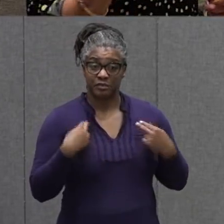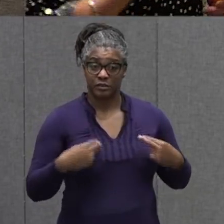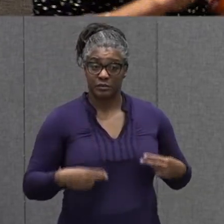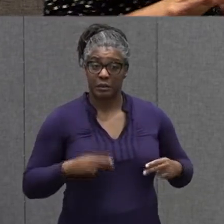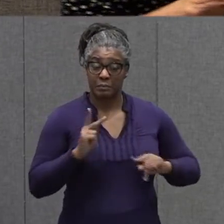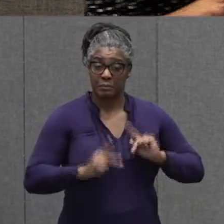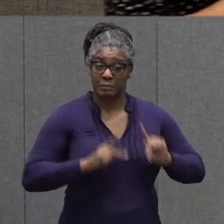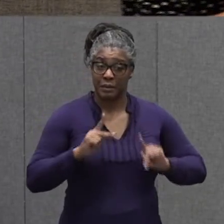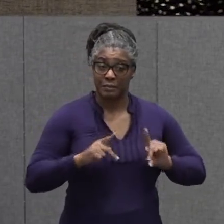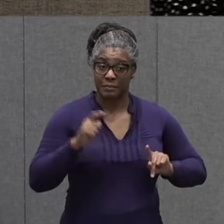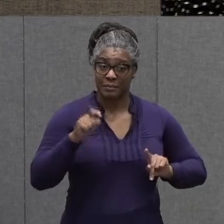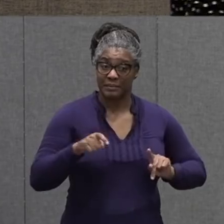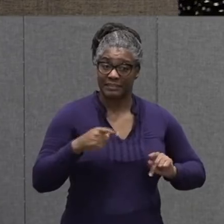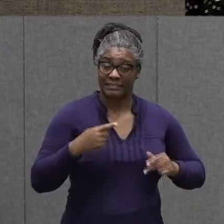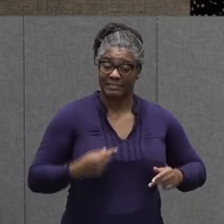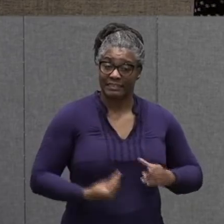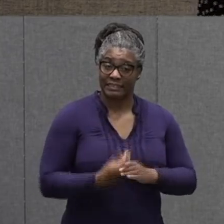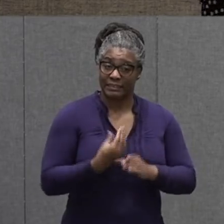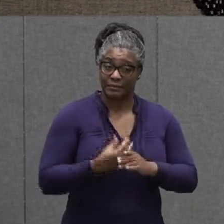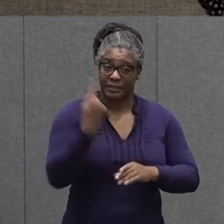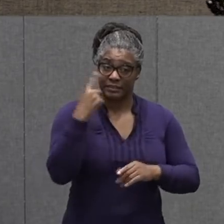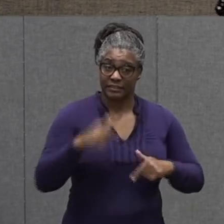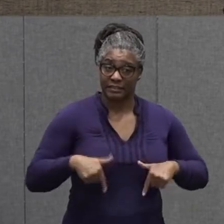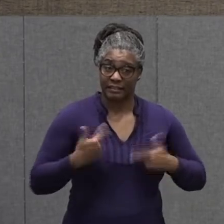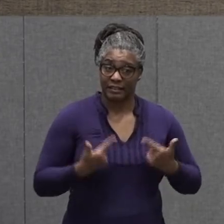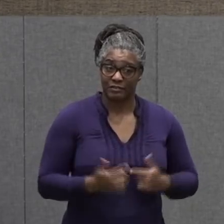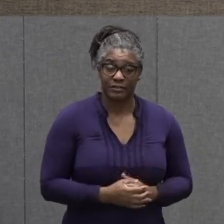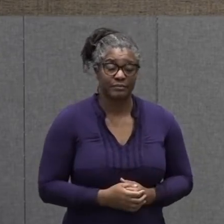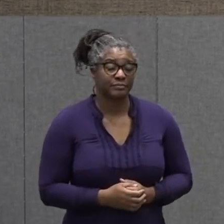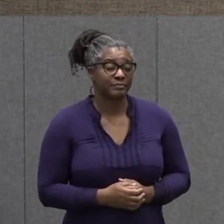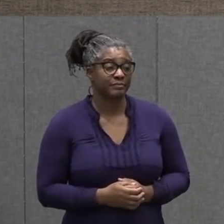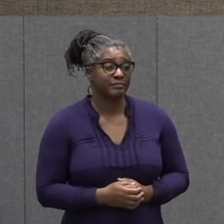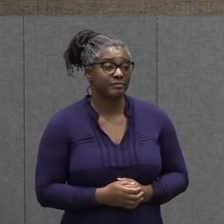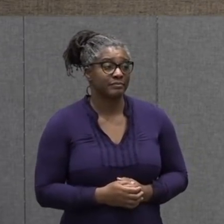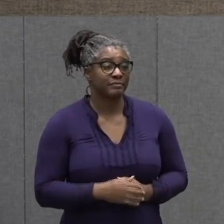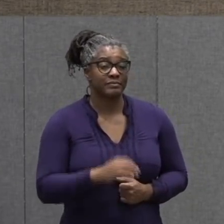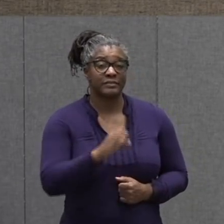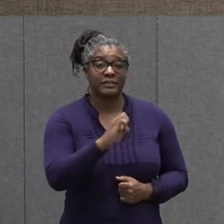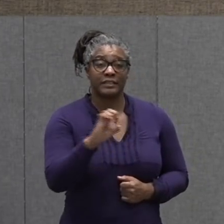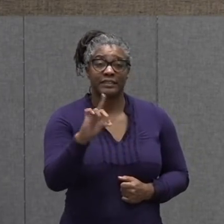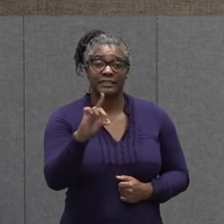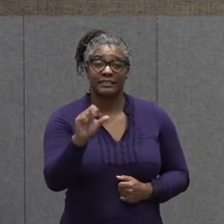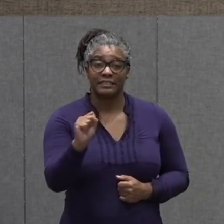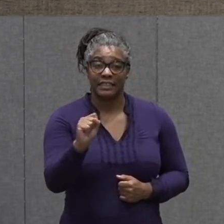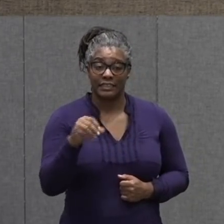Let's read our next one. Seeds are very important in our lives